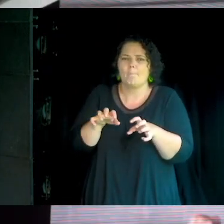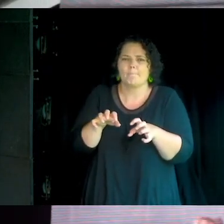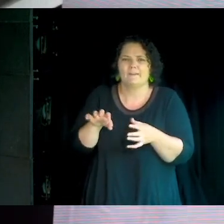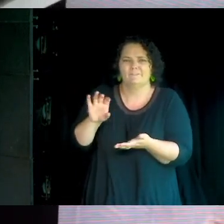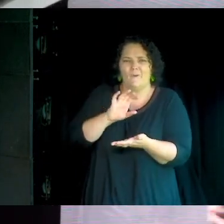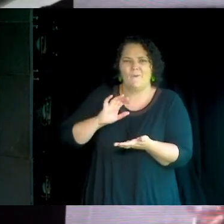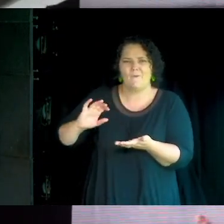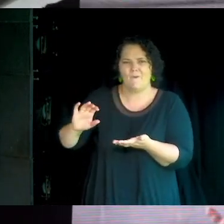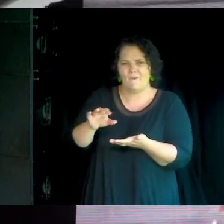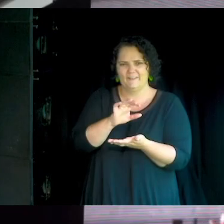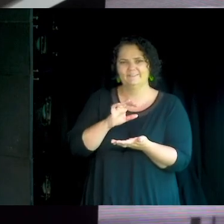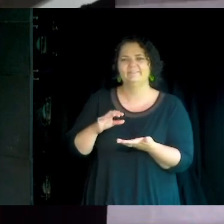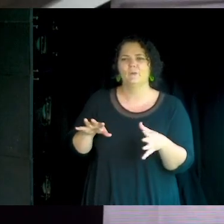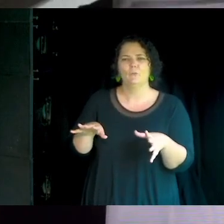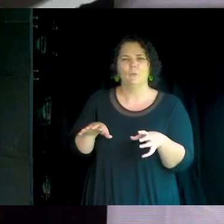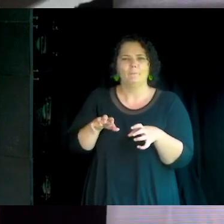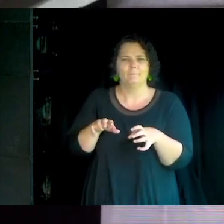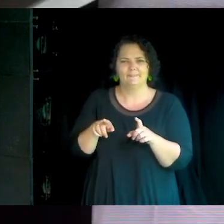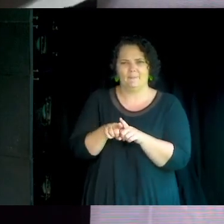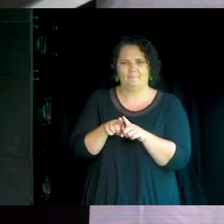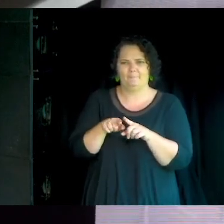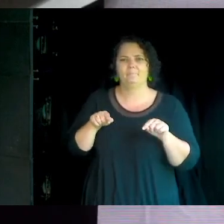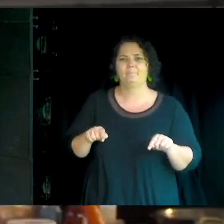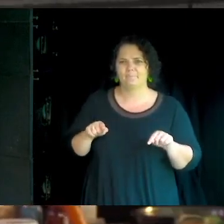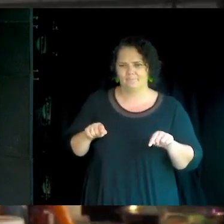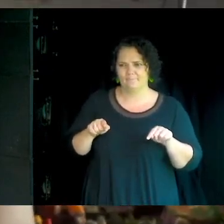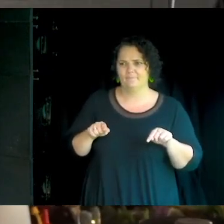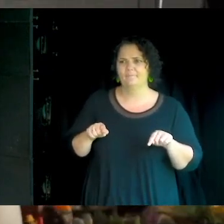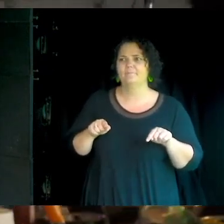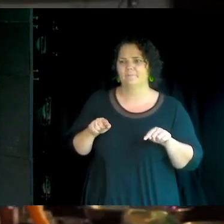all the shakes and everything sticks to the surface it sticks to the surface and then